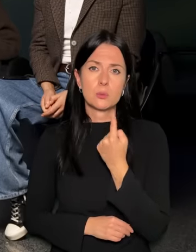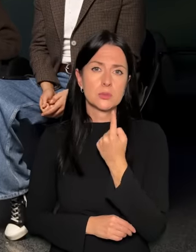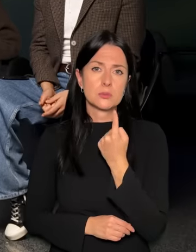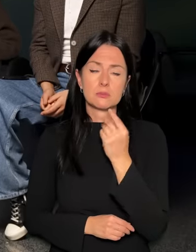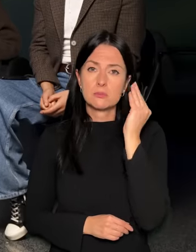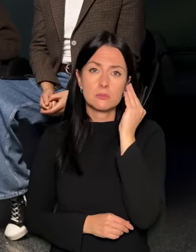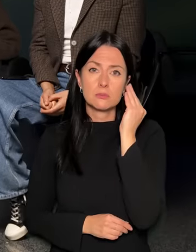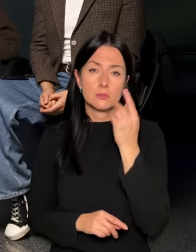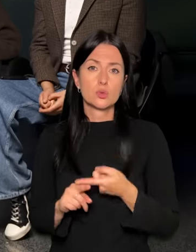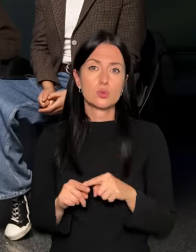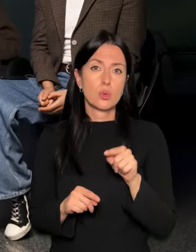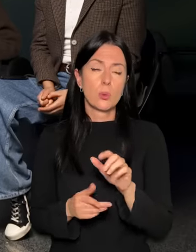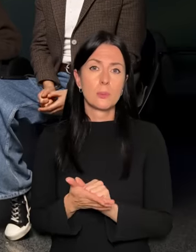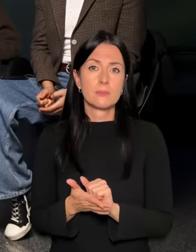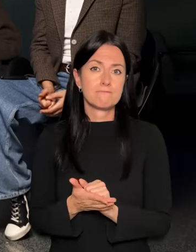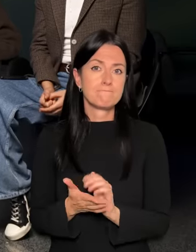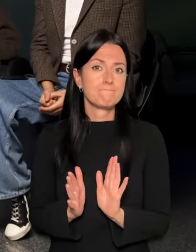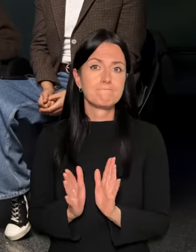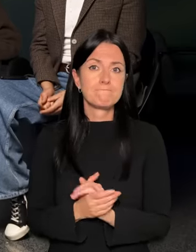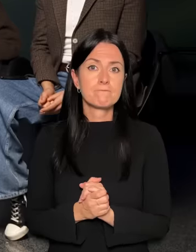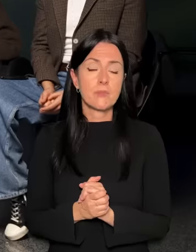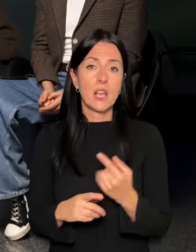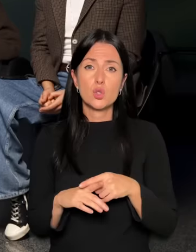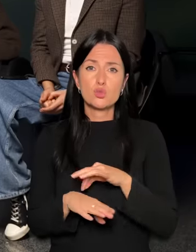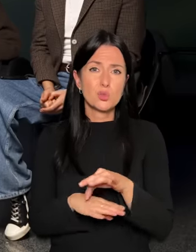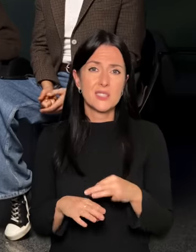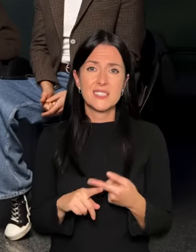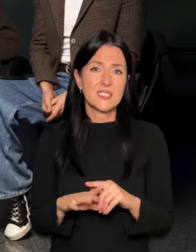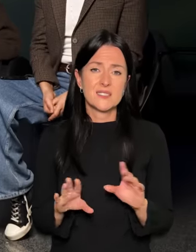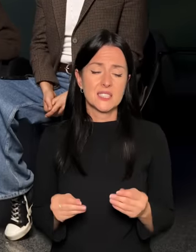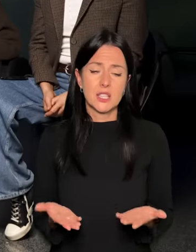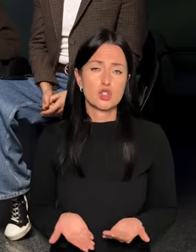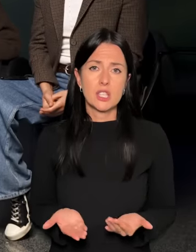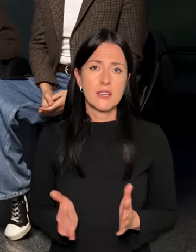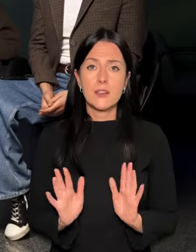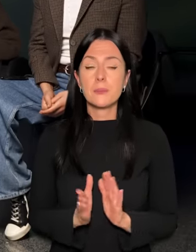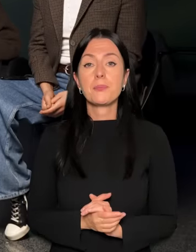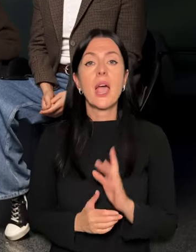This is my personal position on the matter. Something like that. Shoelaces are all part of life.